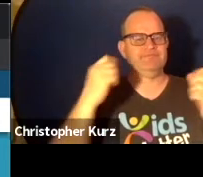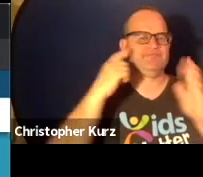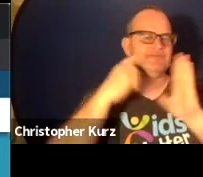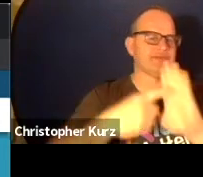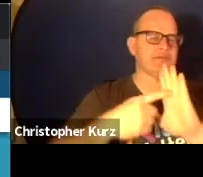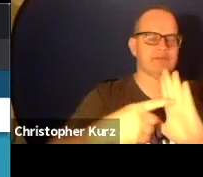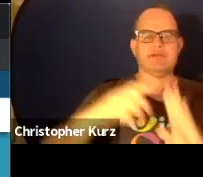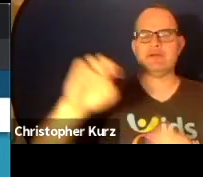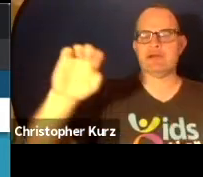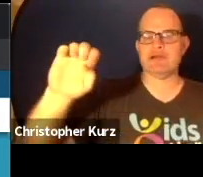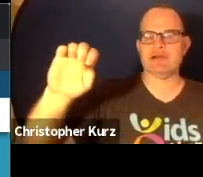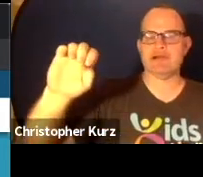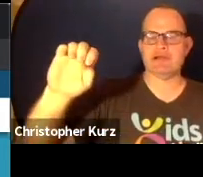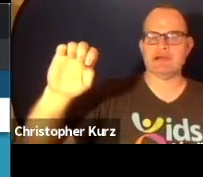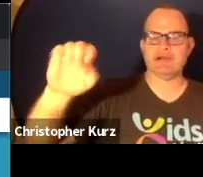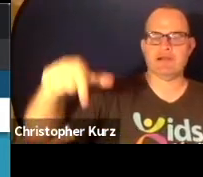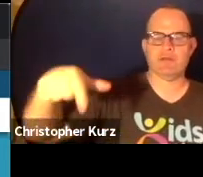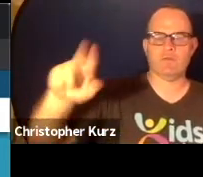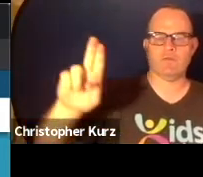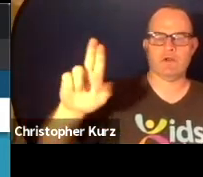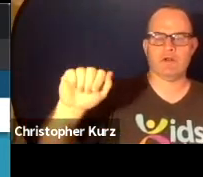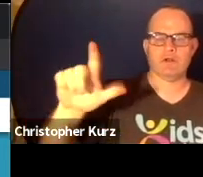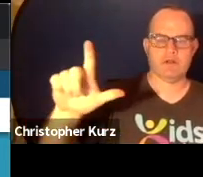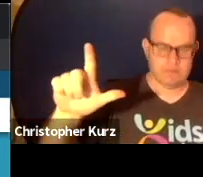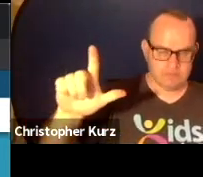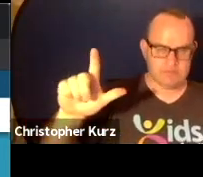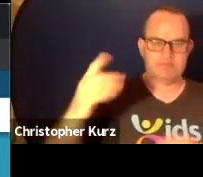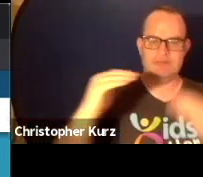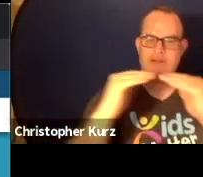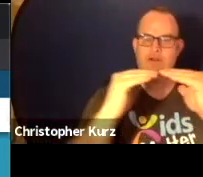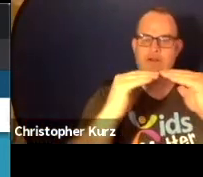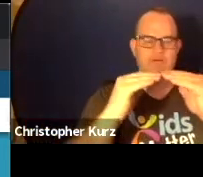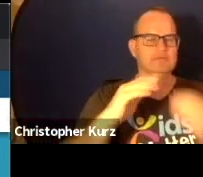that the Rochester Method used a lot of